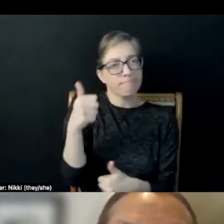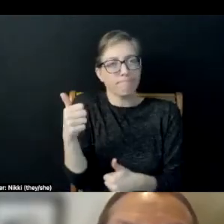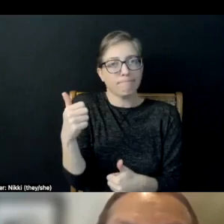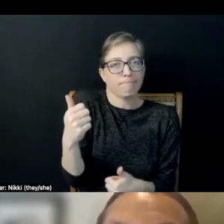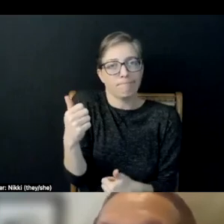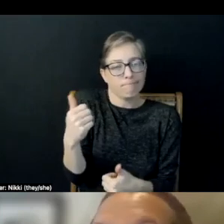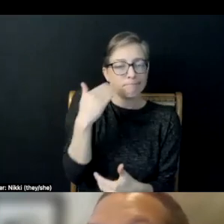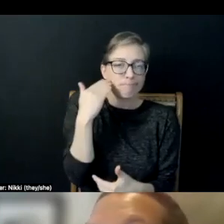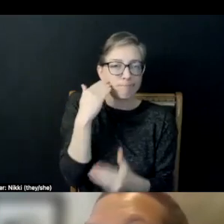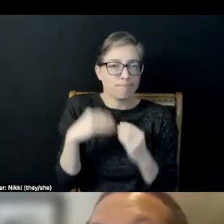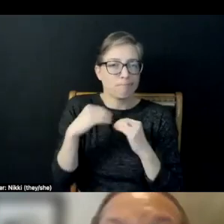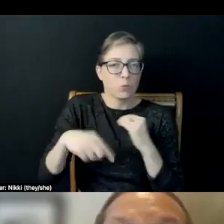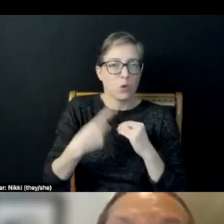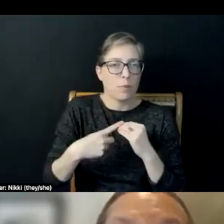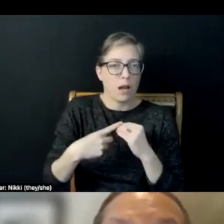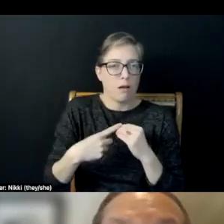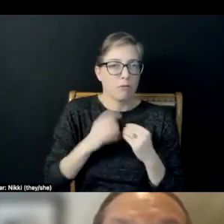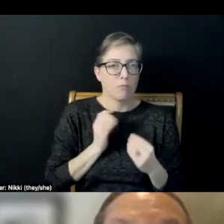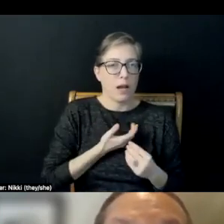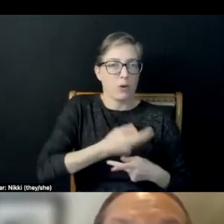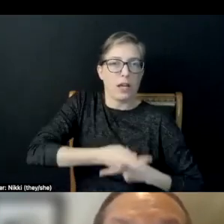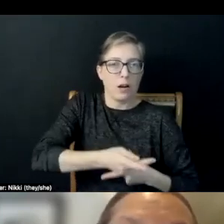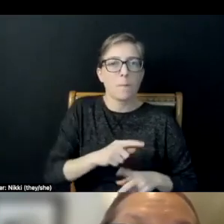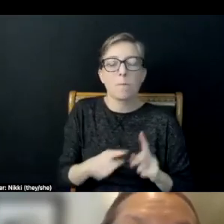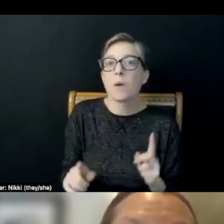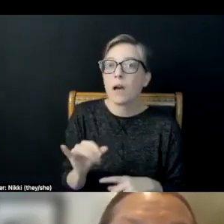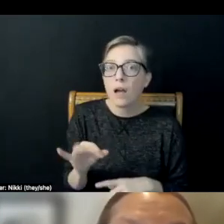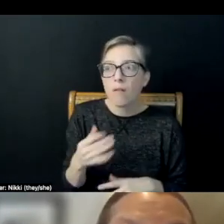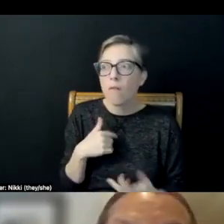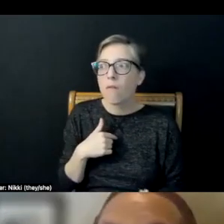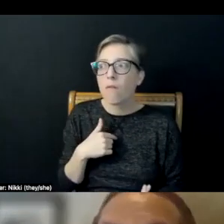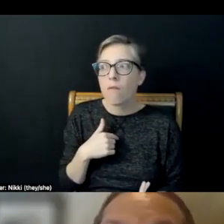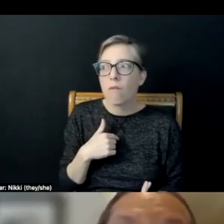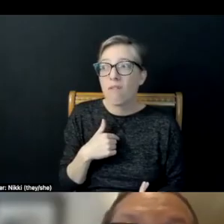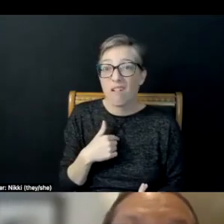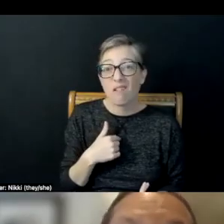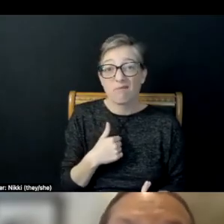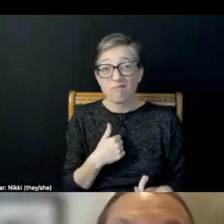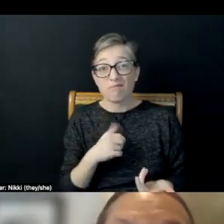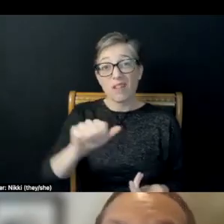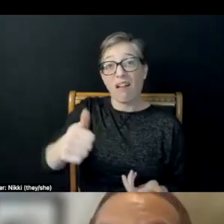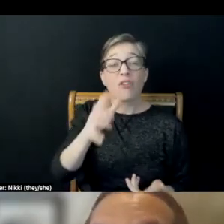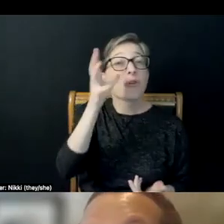but I shudder to think what would happen for less prepared parents who are equally emotionally afraid as I was at